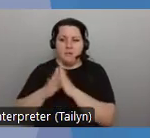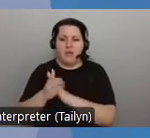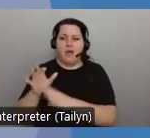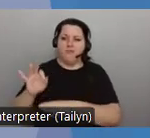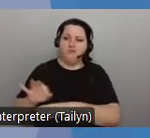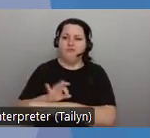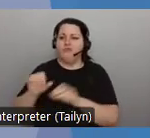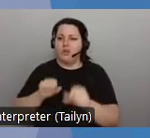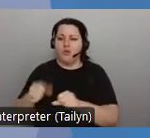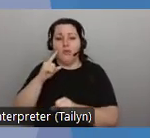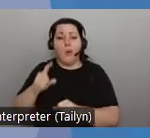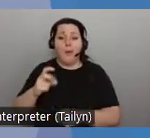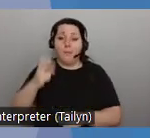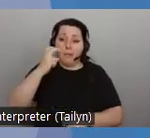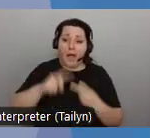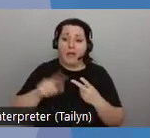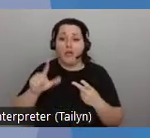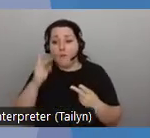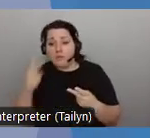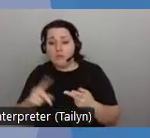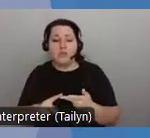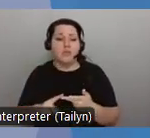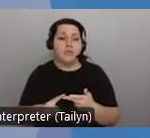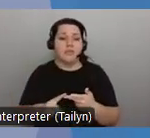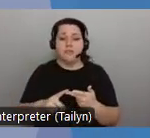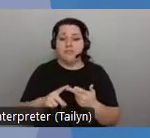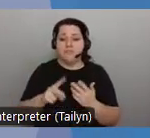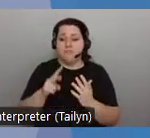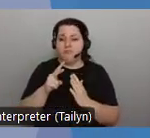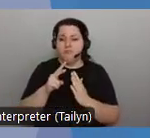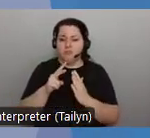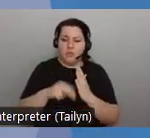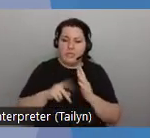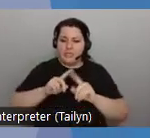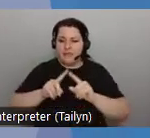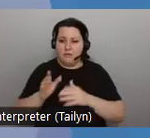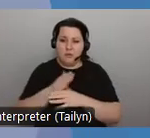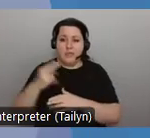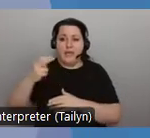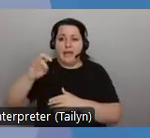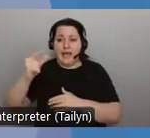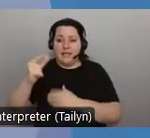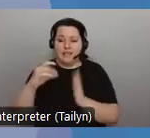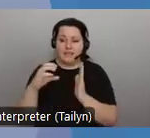you just need to make sure you're giving -- using the tools the program gives you that help create the functionality